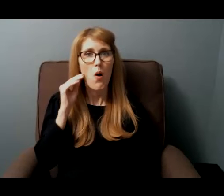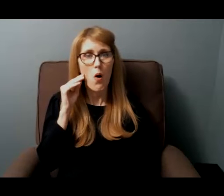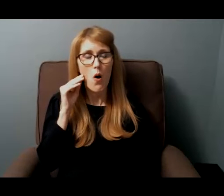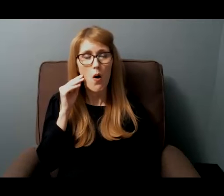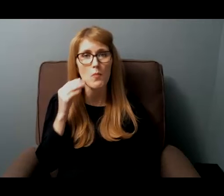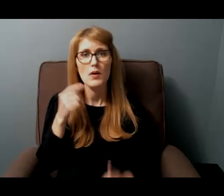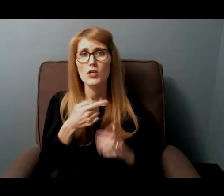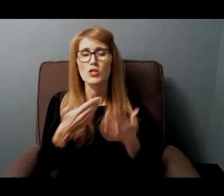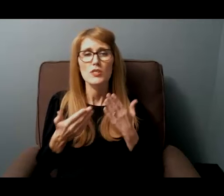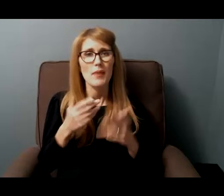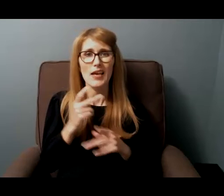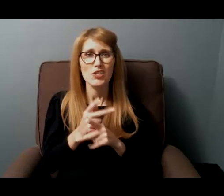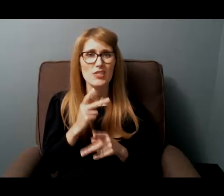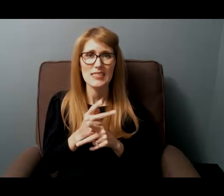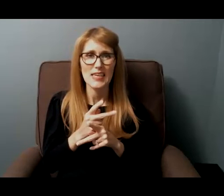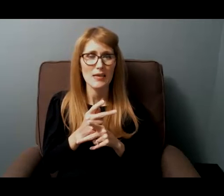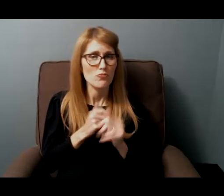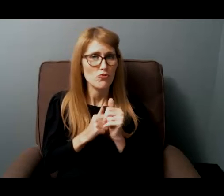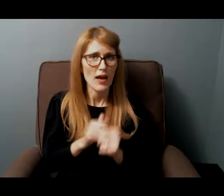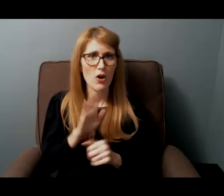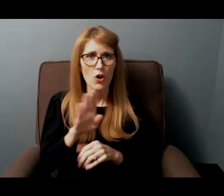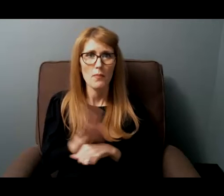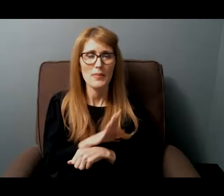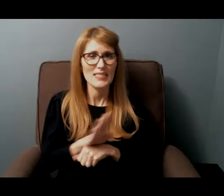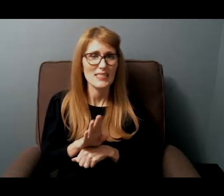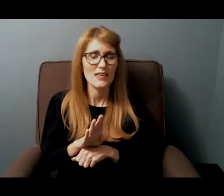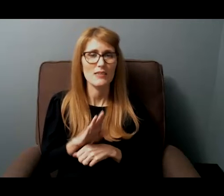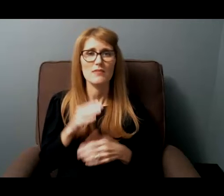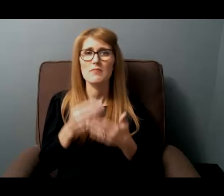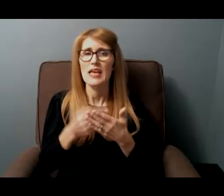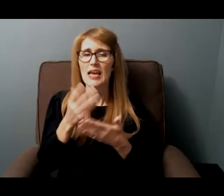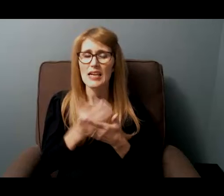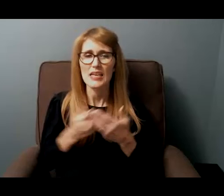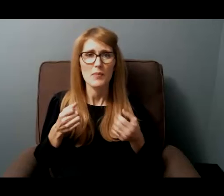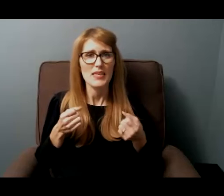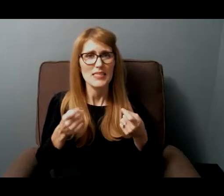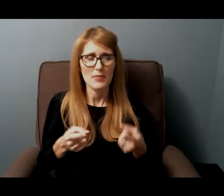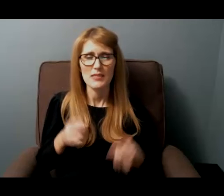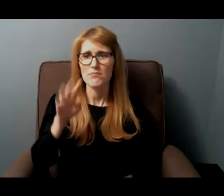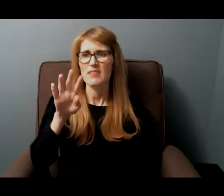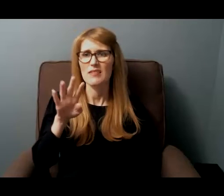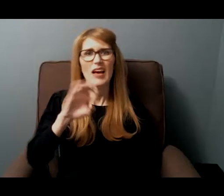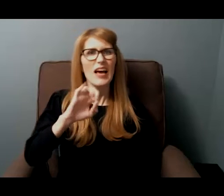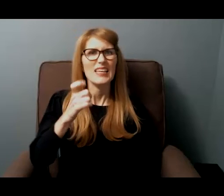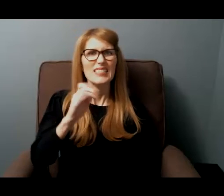of her business income and expenses on an Excel spreadsheet. Or in a notebook.